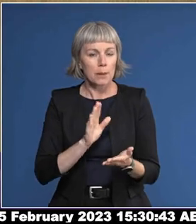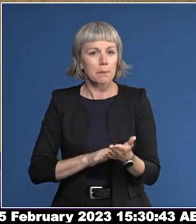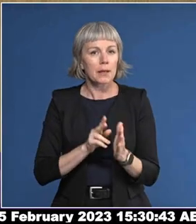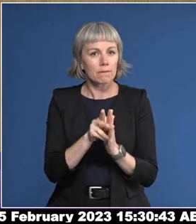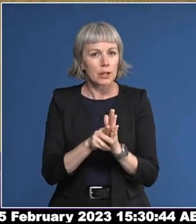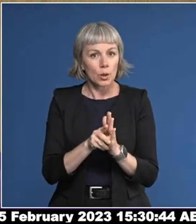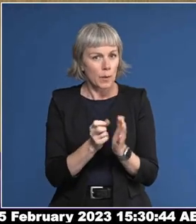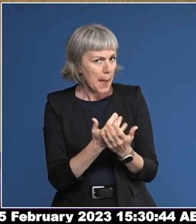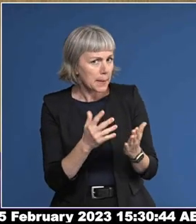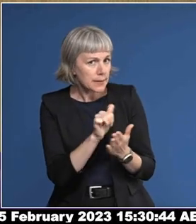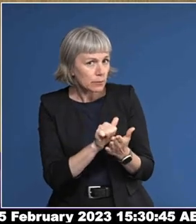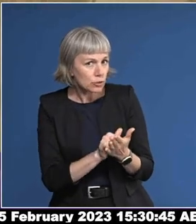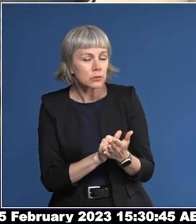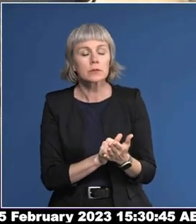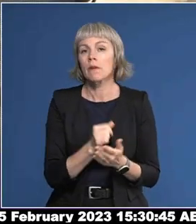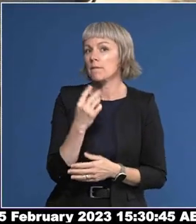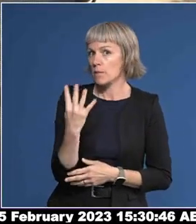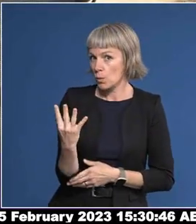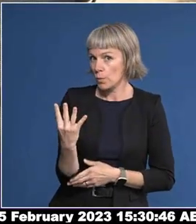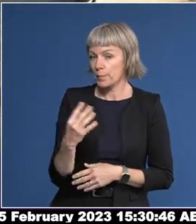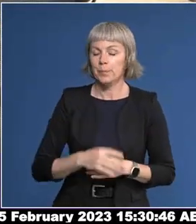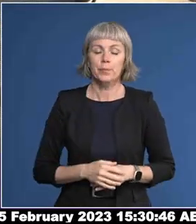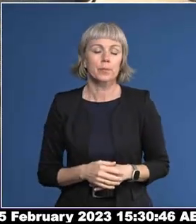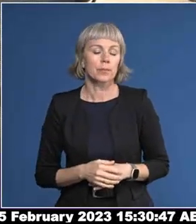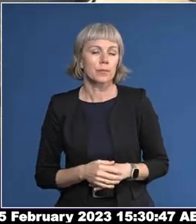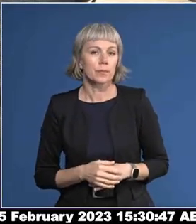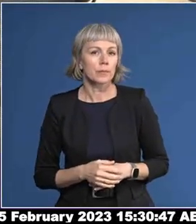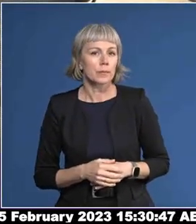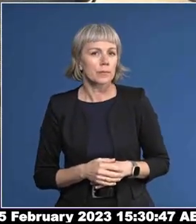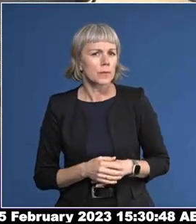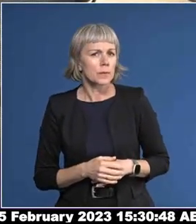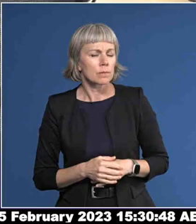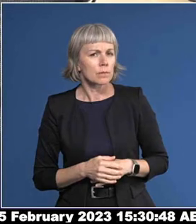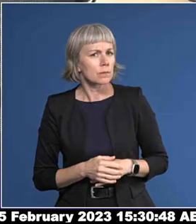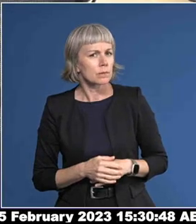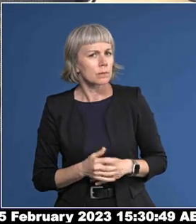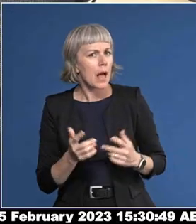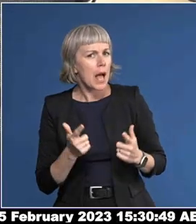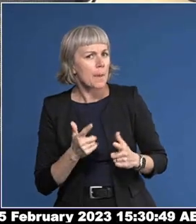Four. MS DOWSETT: And so how much time in addition to the 30 minutes does it take to complete the workbook?